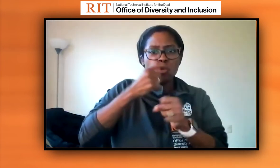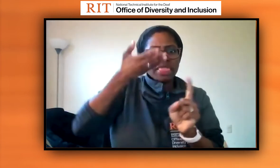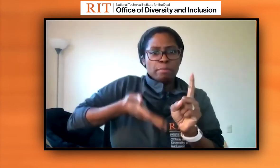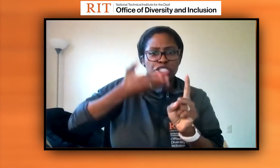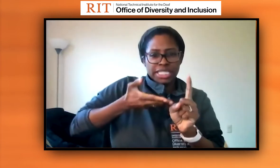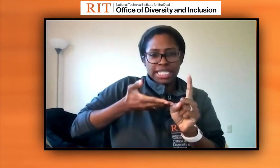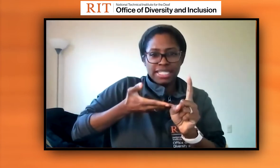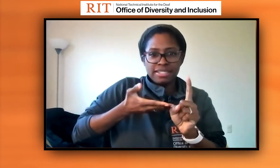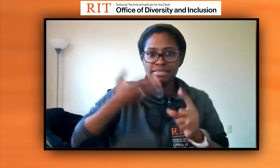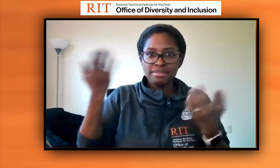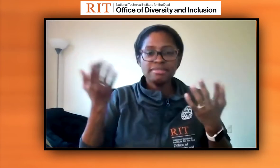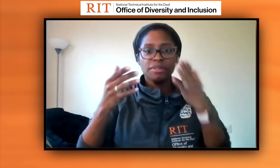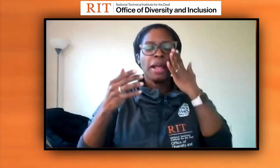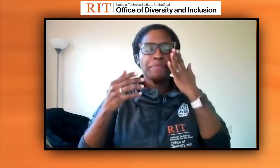that make that person who they are.